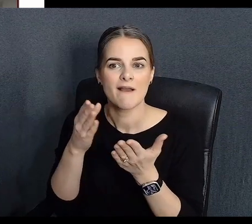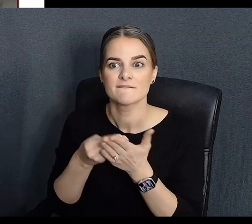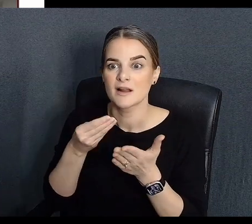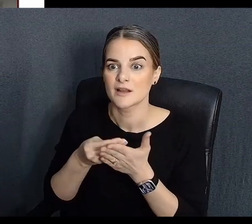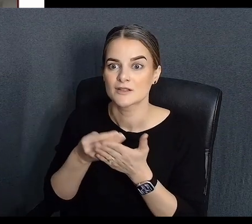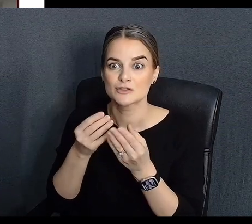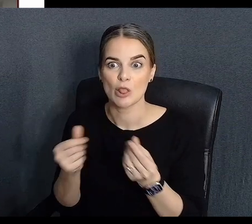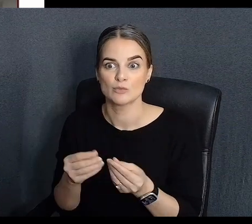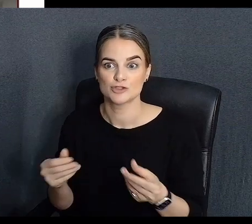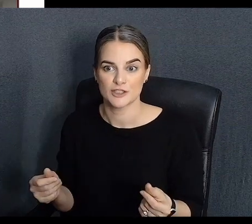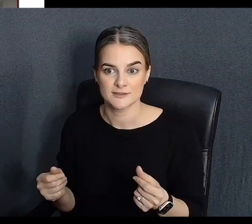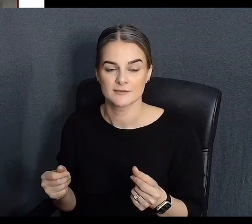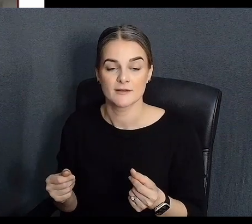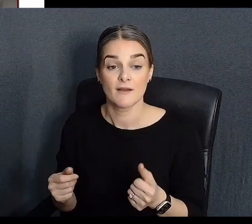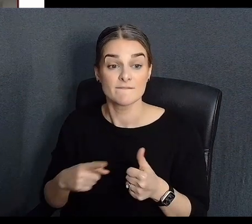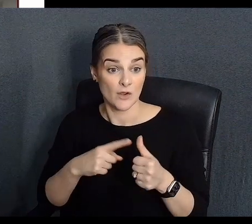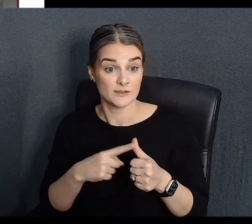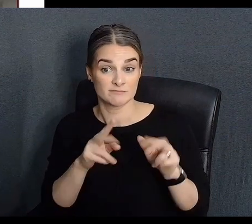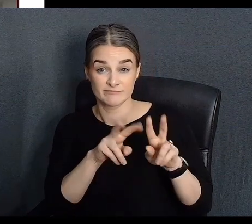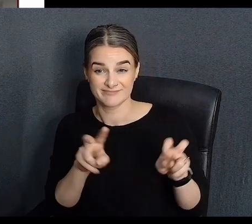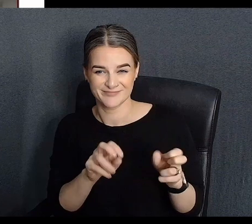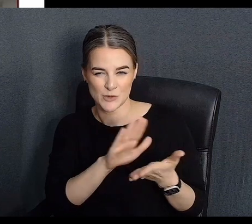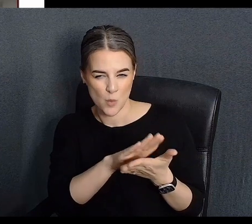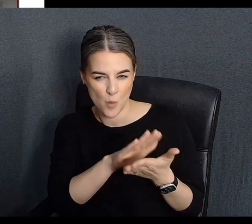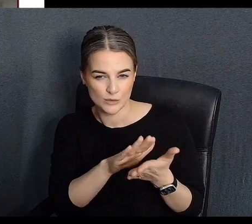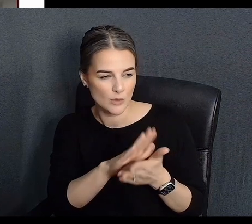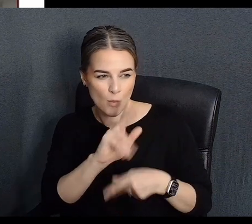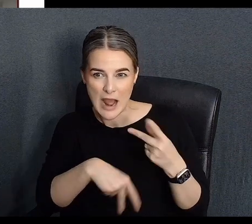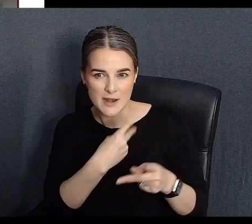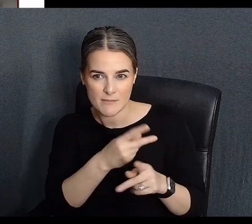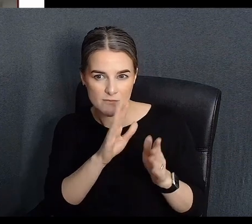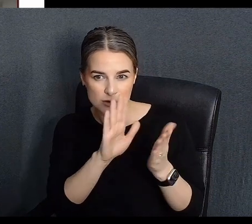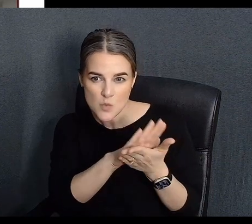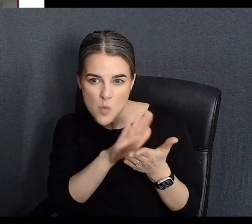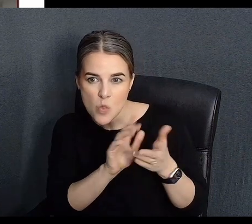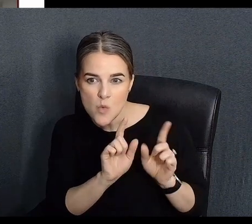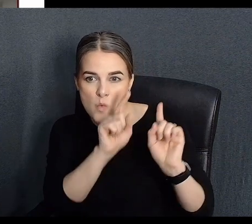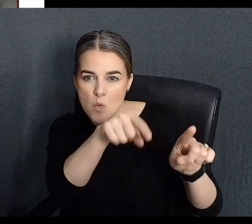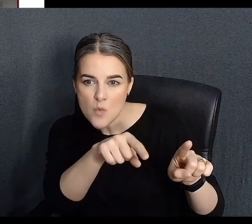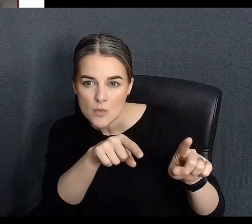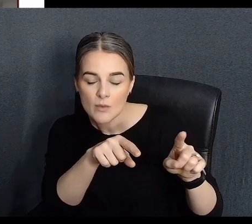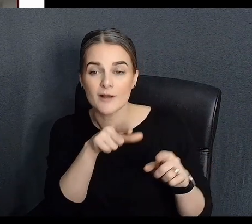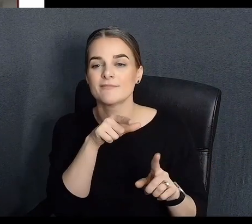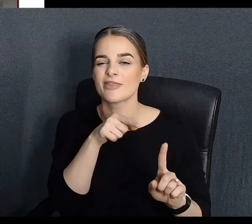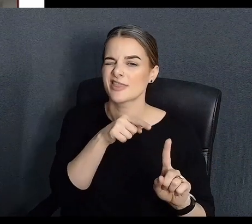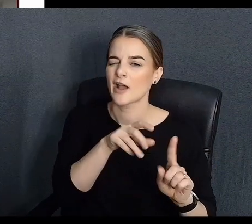is, what kind of school does the person go to, if they're a student in their school age. So if they're in a private school,